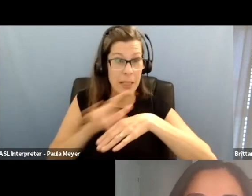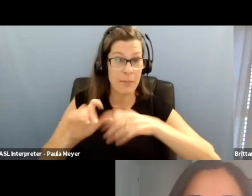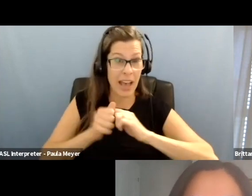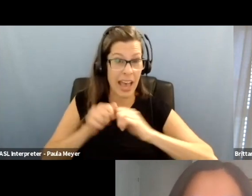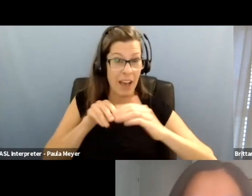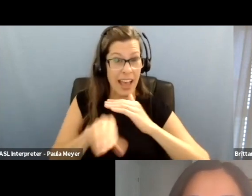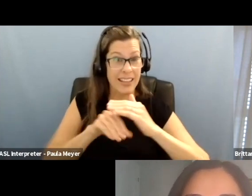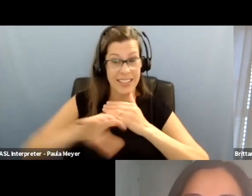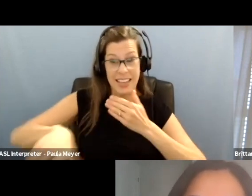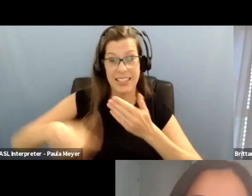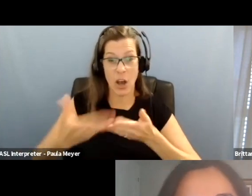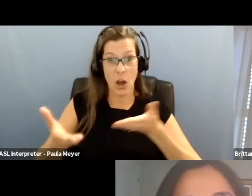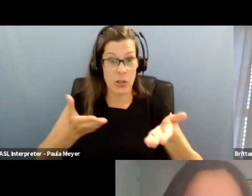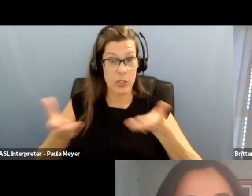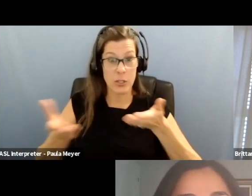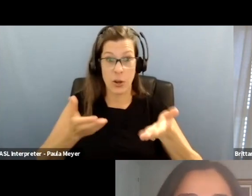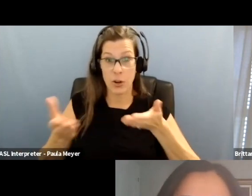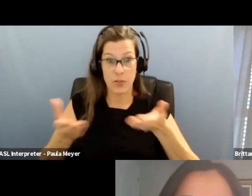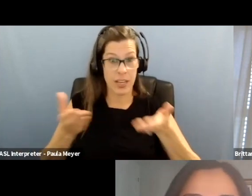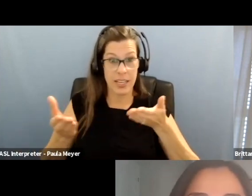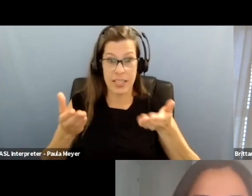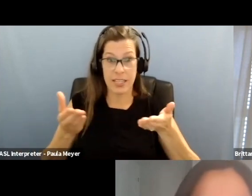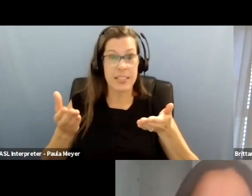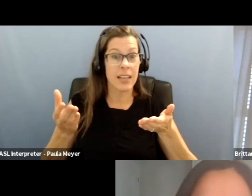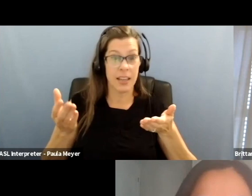in any “Know Before You Zoom” emails,